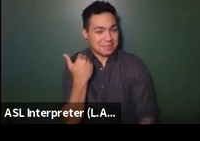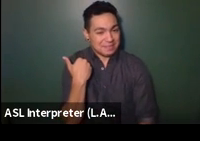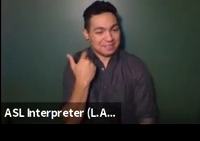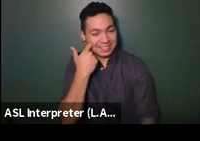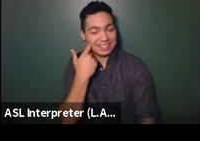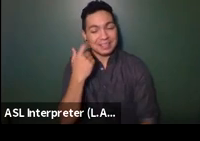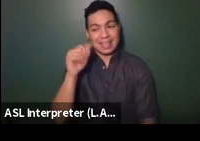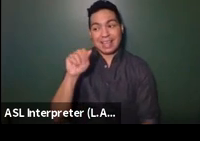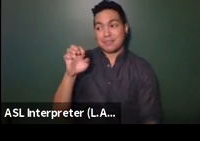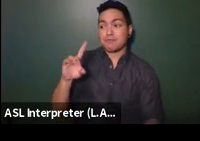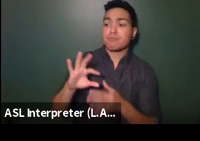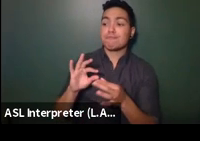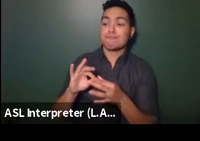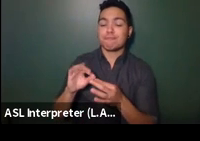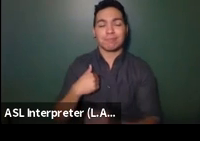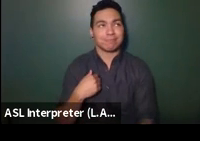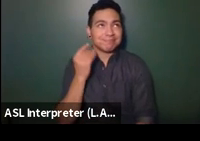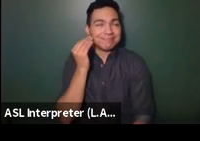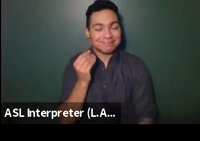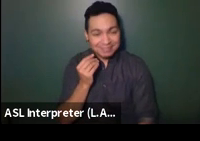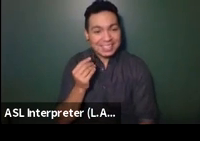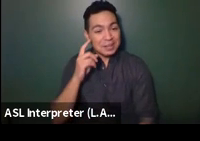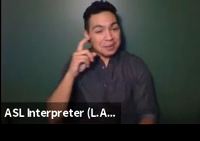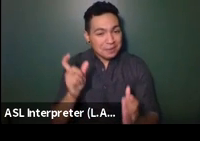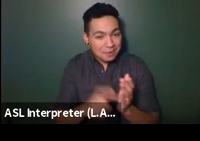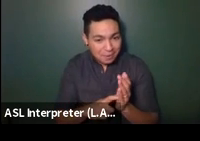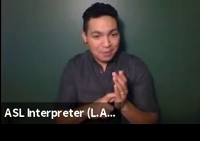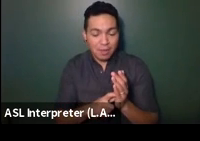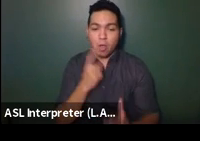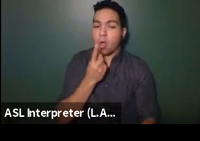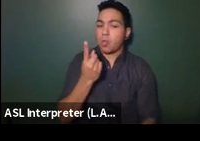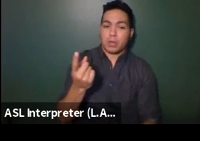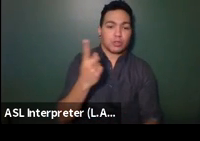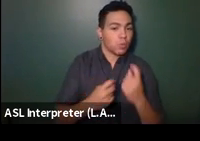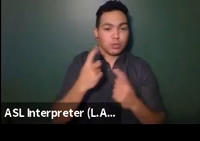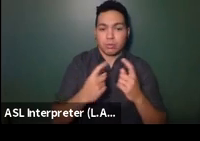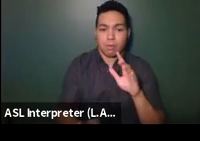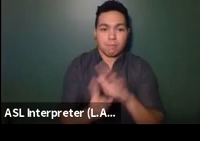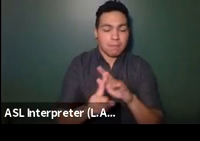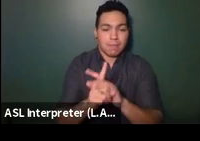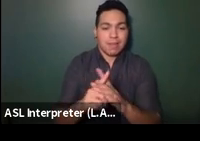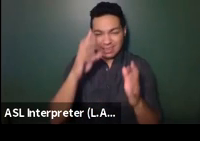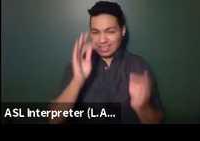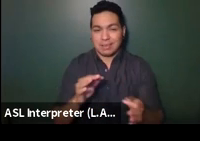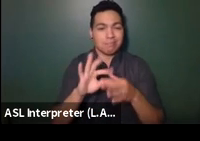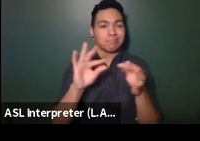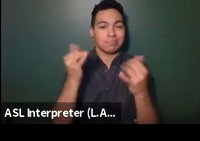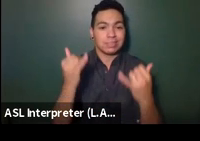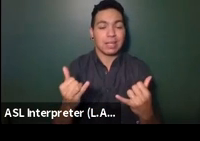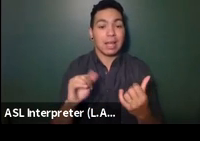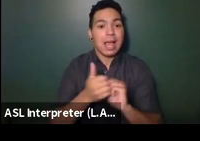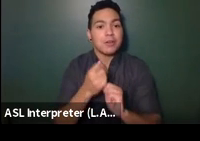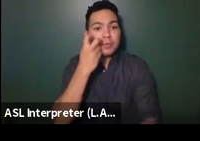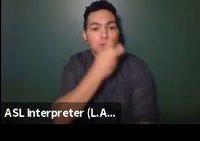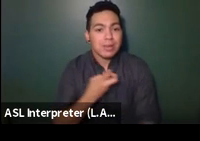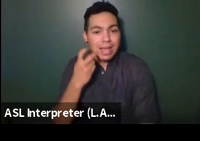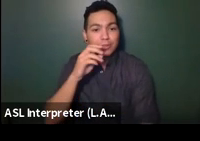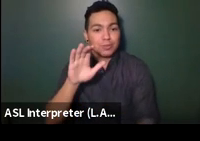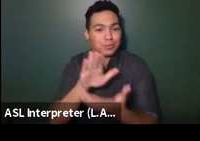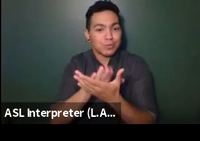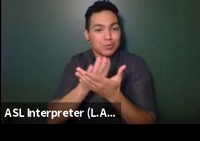ESD 189 - Amy Colburn: Andrew was talking, so you might notice this is always a question and I just thought maybe I'll bring this up really quick, is how do you pronounce school. A. G. So I say school. Oh, gee.